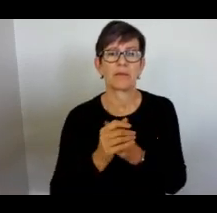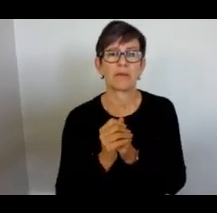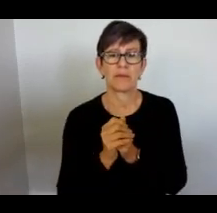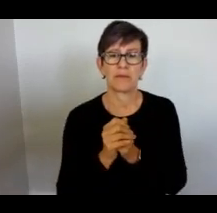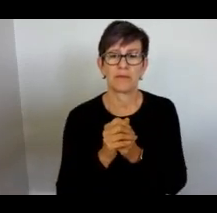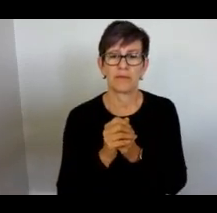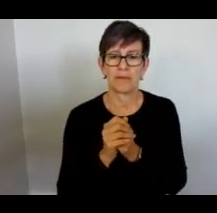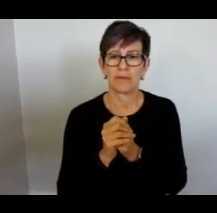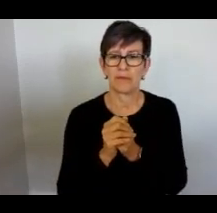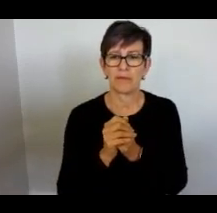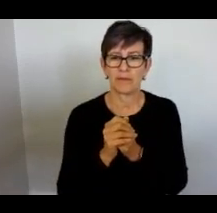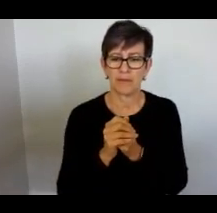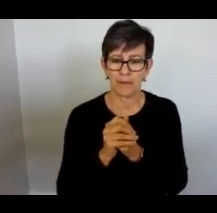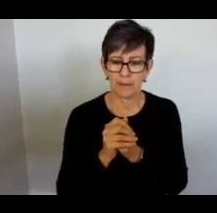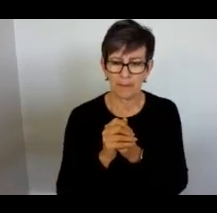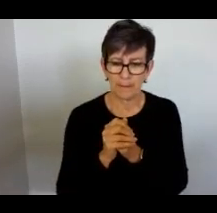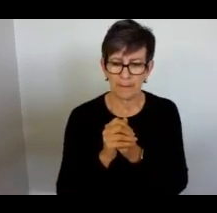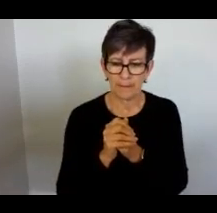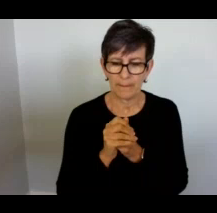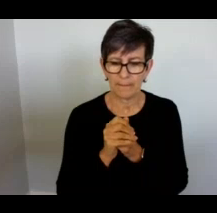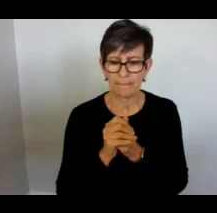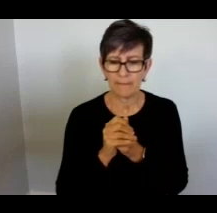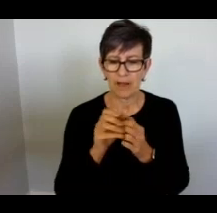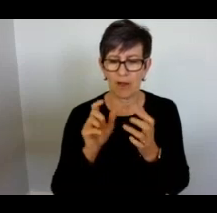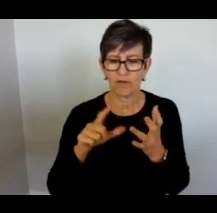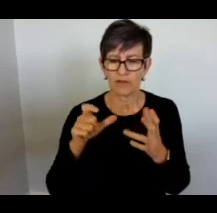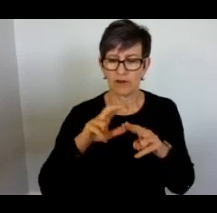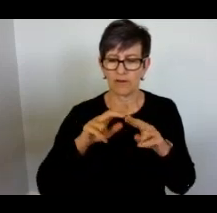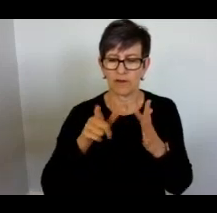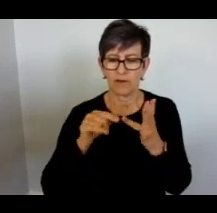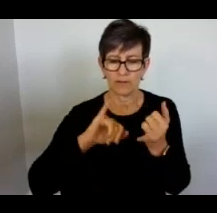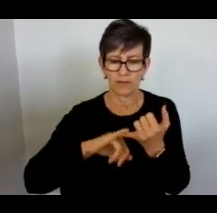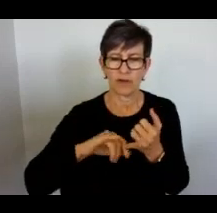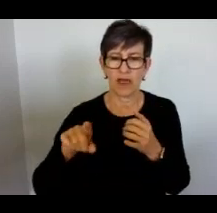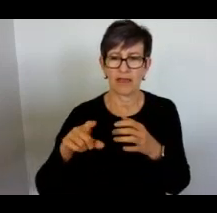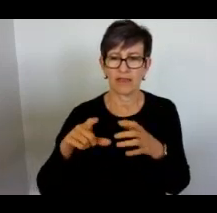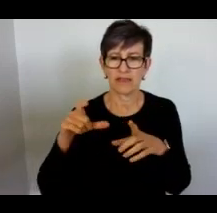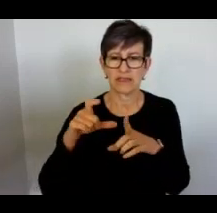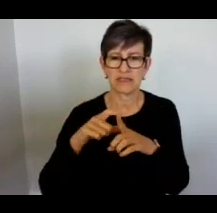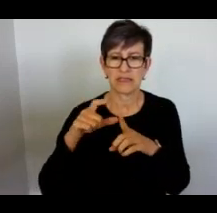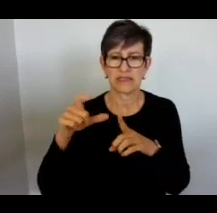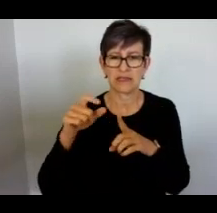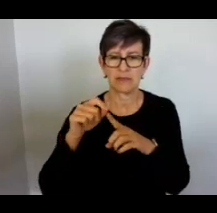Child Safety and the DCPL do work closely together and that's within the legislation